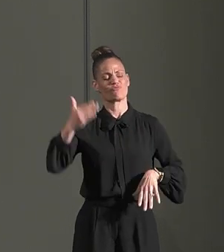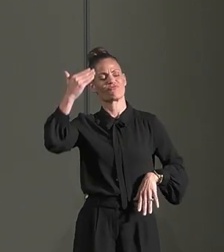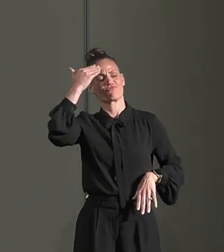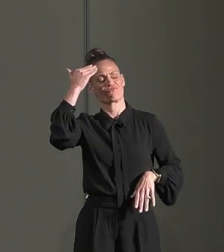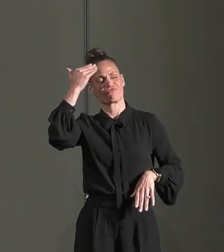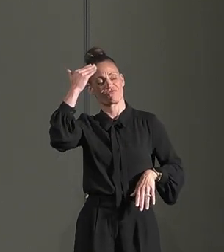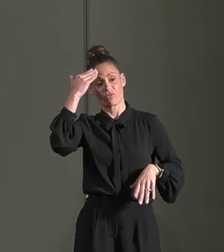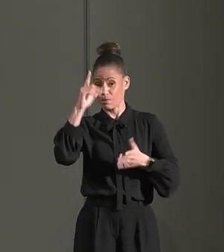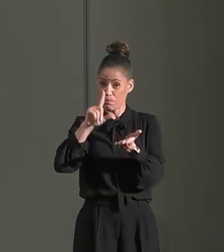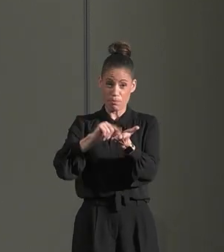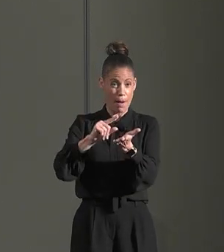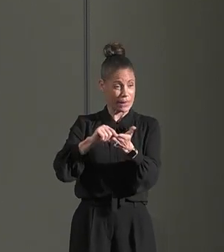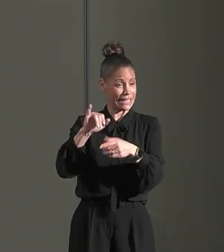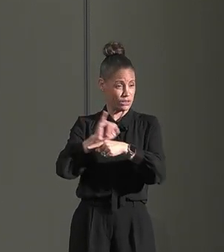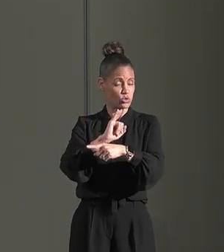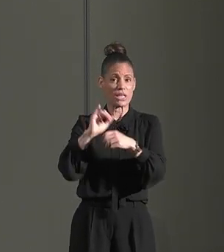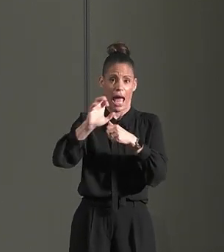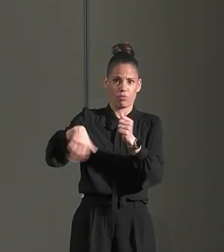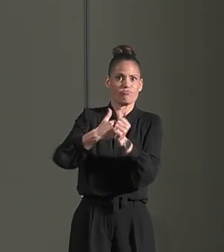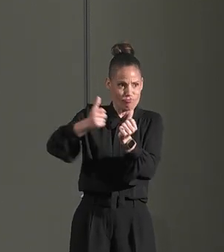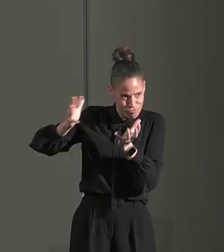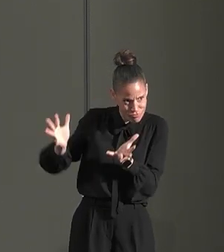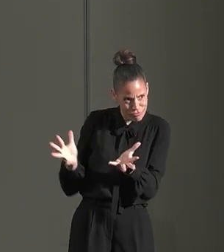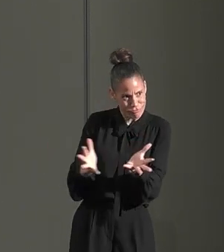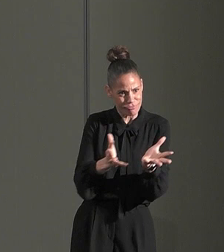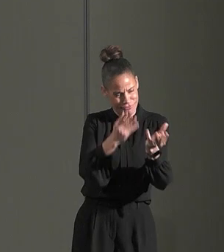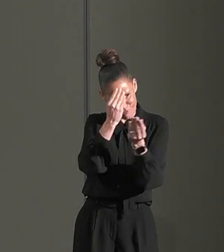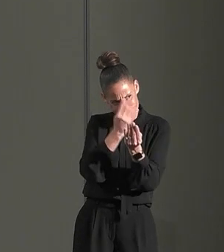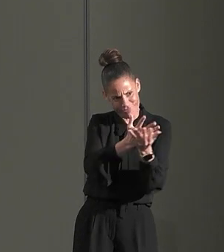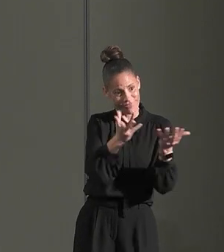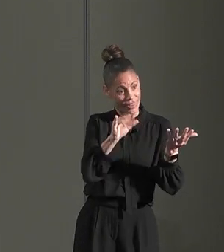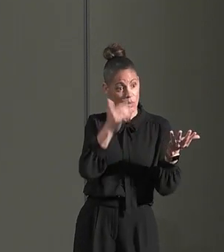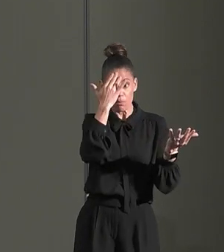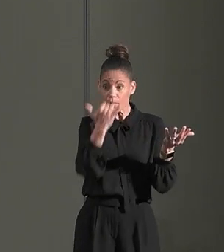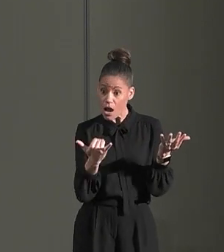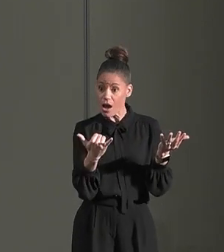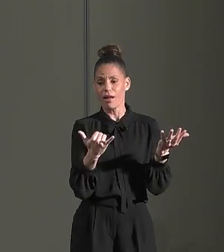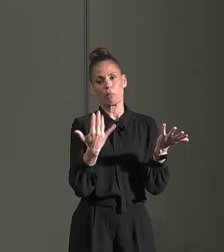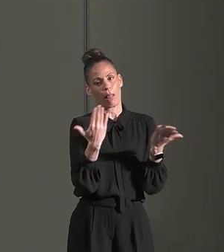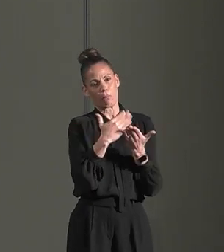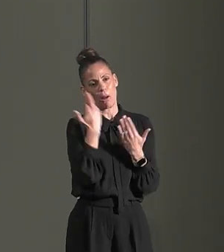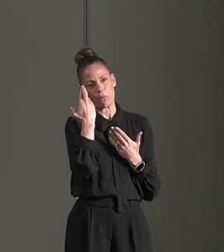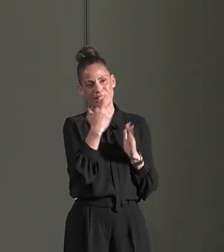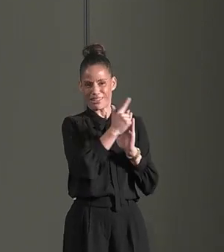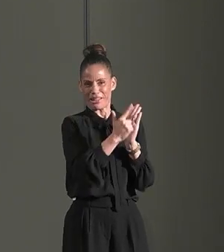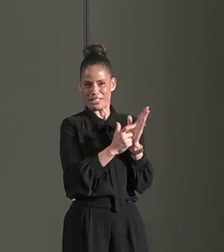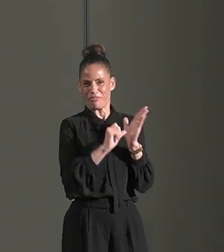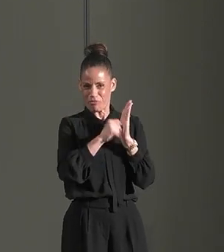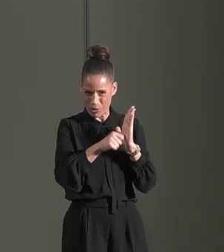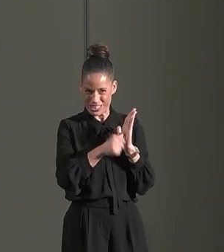getting behind it and driving the information out. Partly there is legislation to enforce it and the